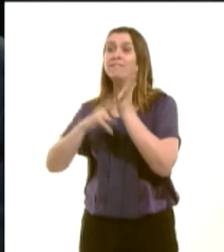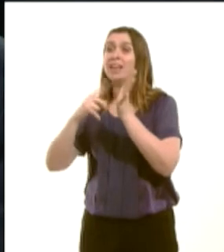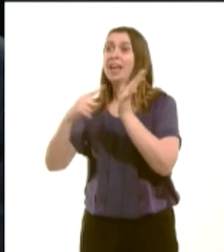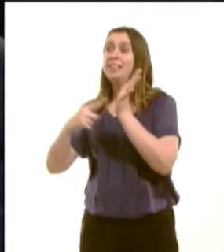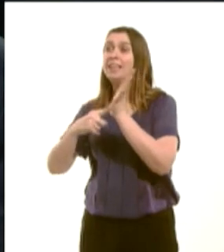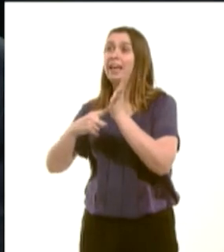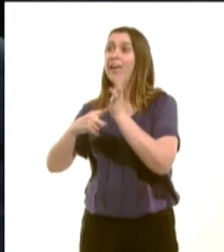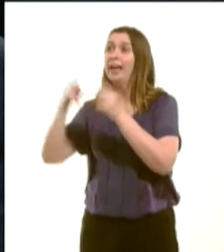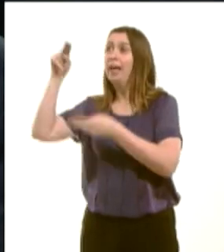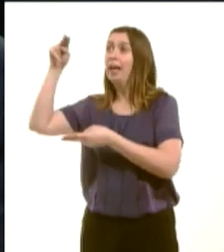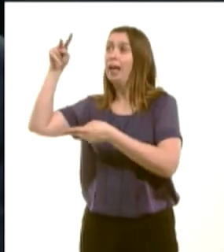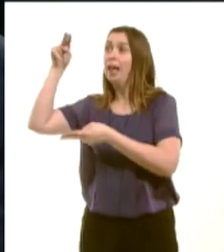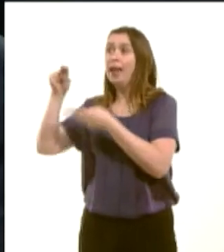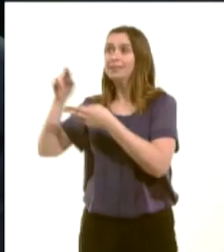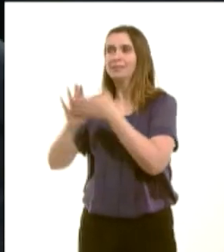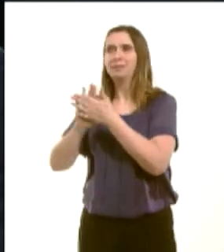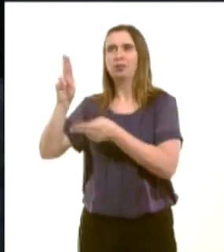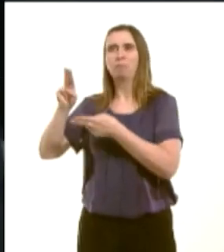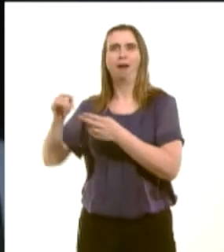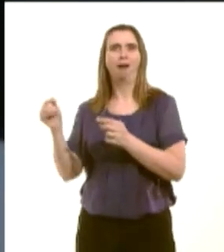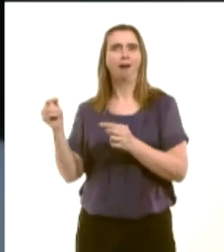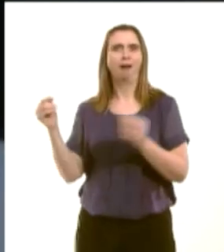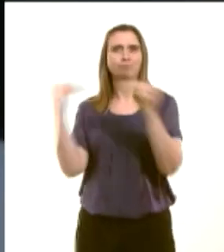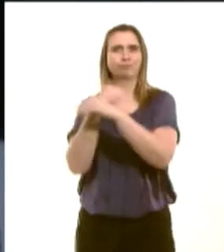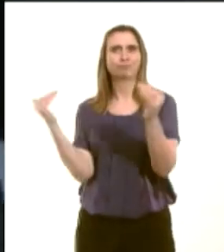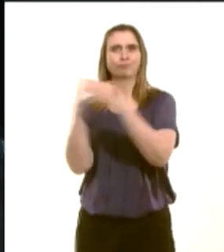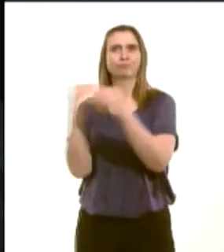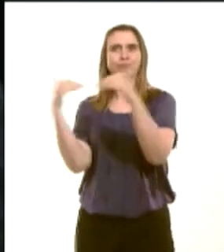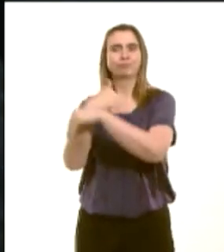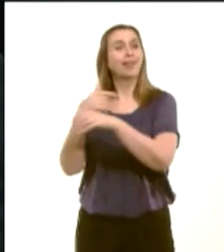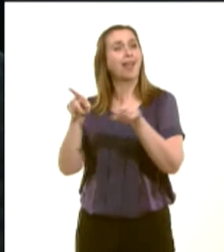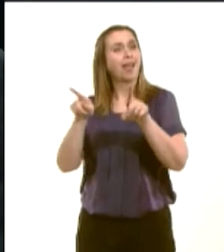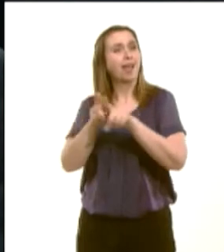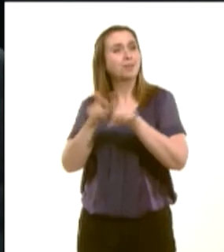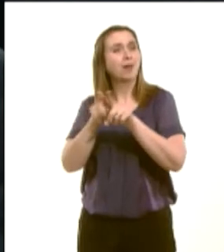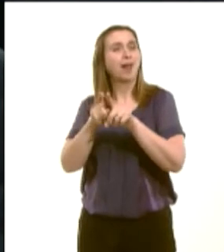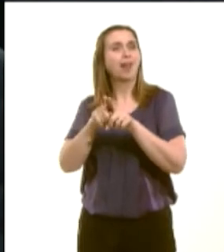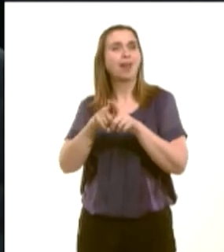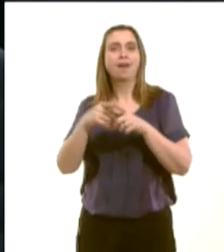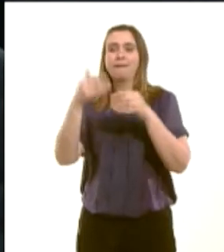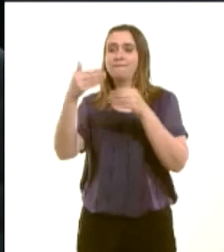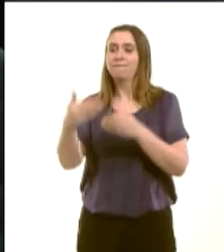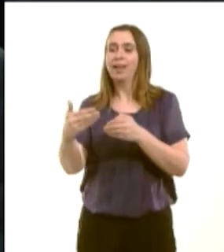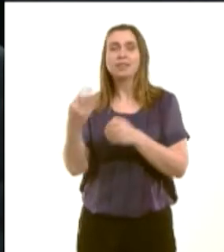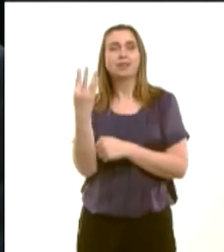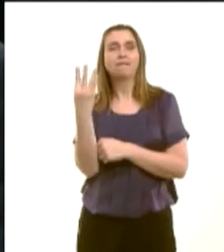cut in the toll, and, of course, the abolition of the category 2 fee for small vans. All